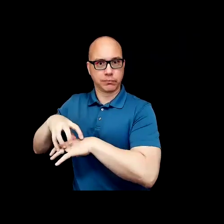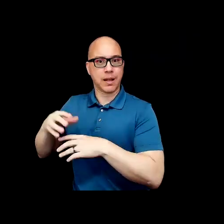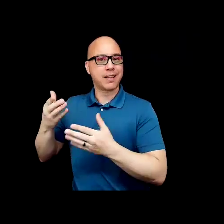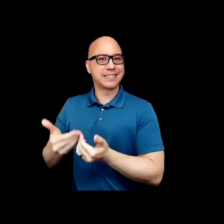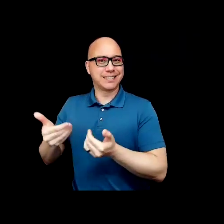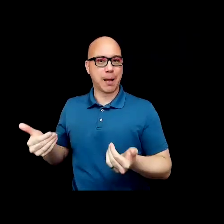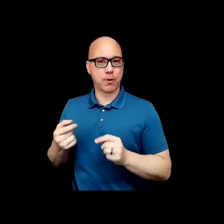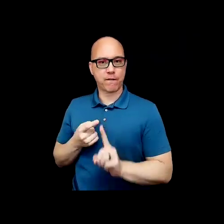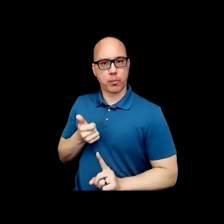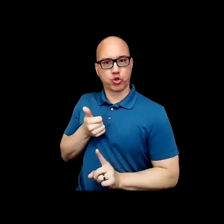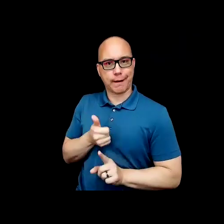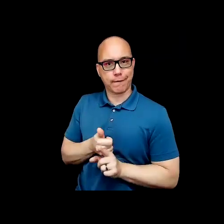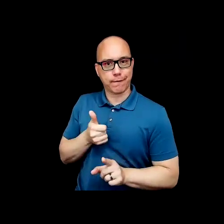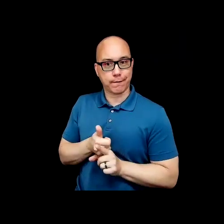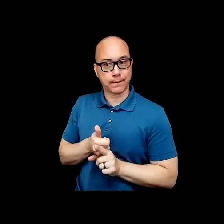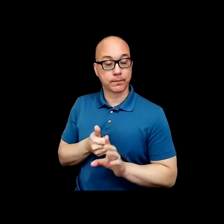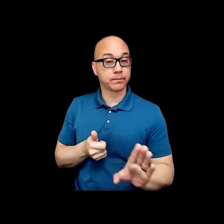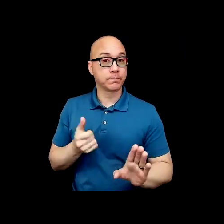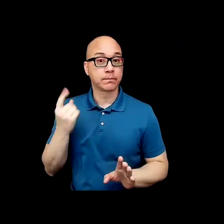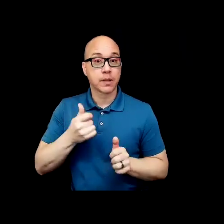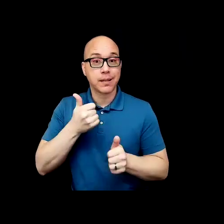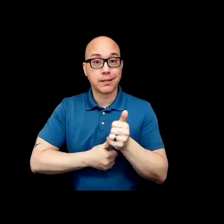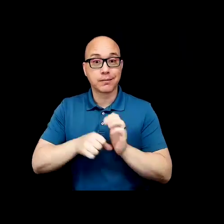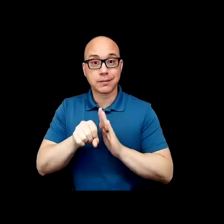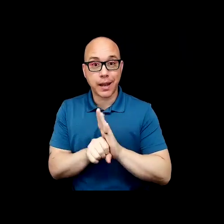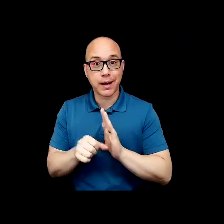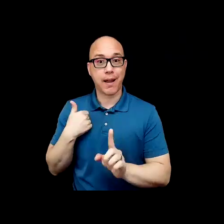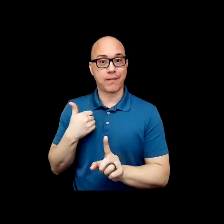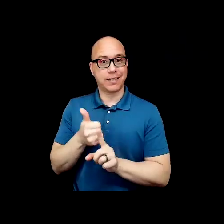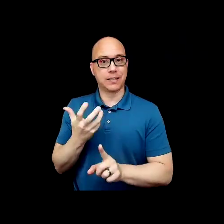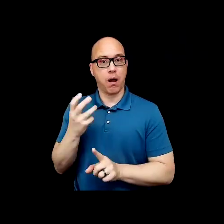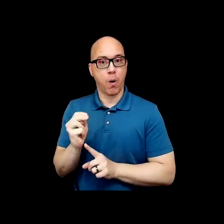So, each state will have its own registration process, their own fees,